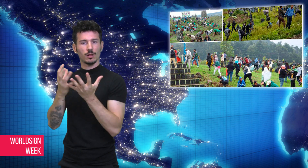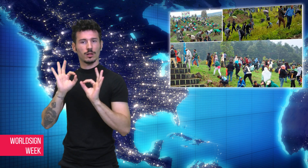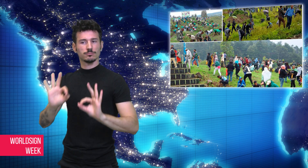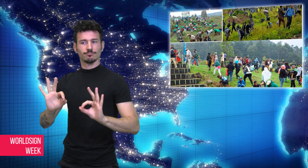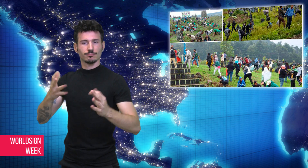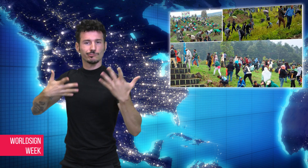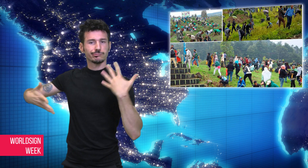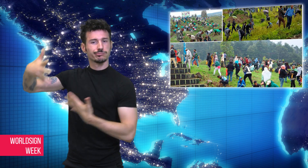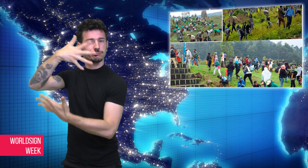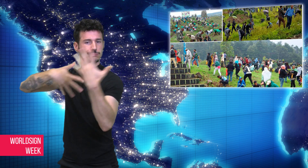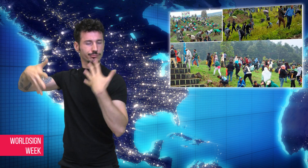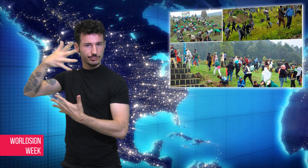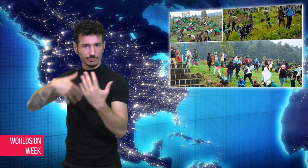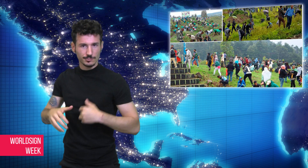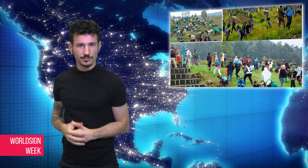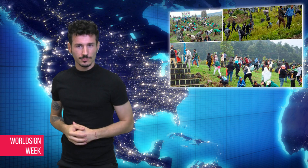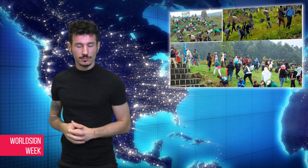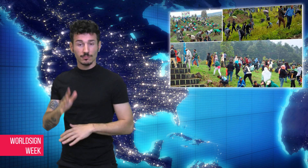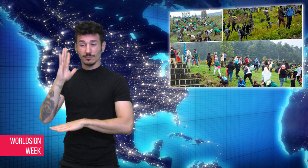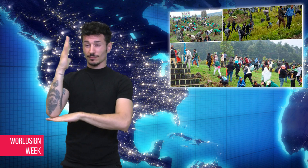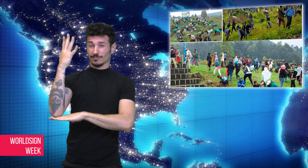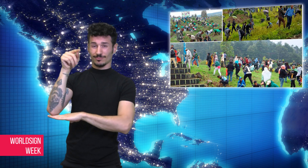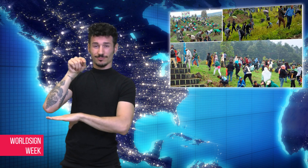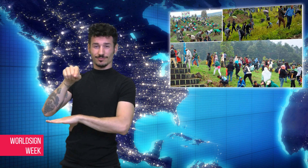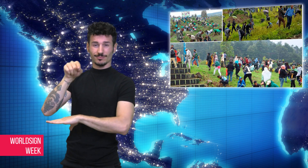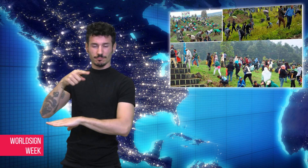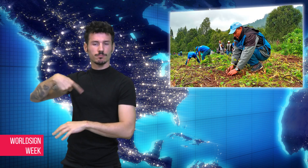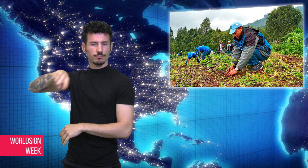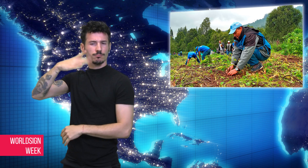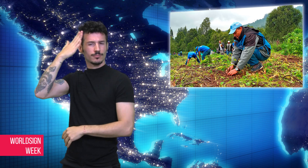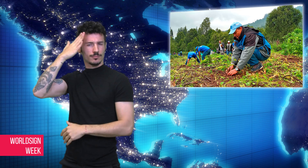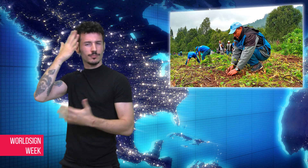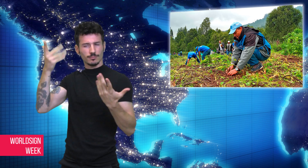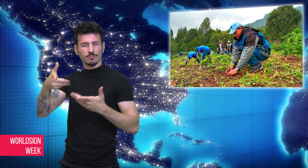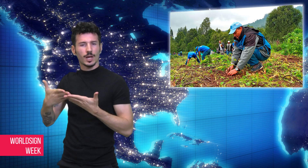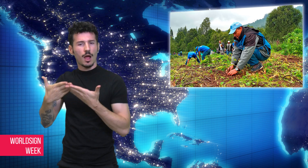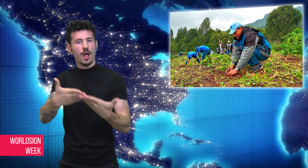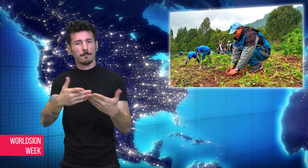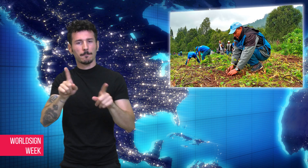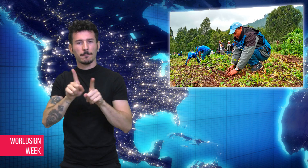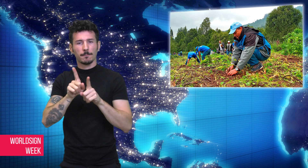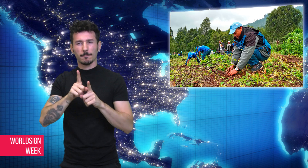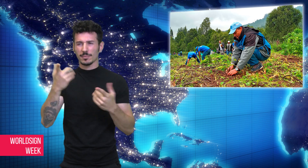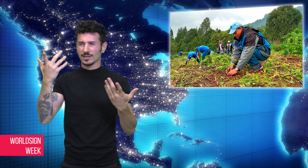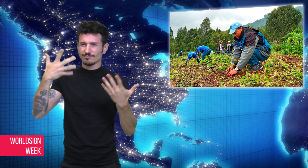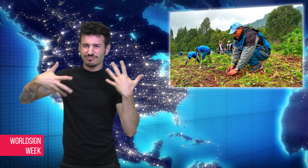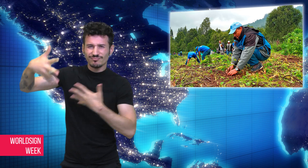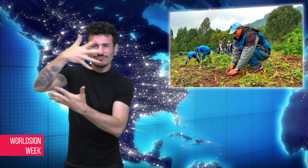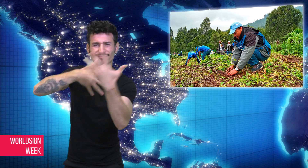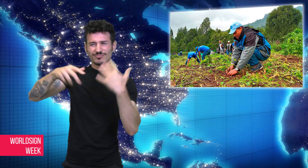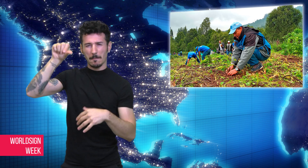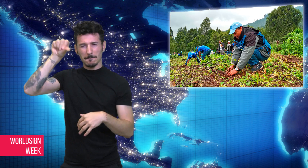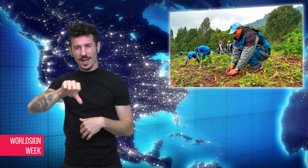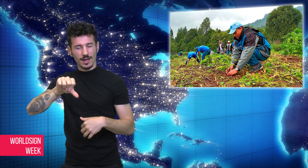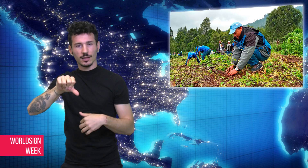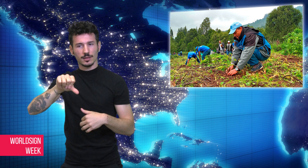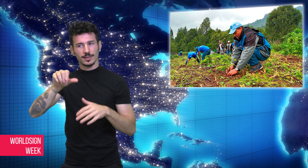is hugely beneficial to the planet. Trees and plants are known to help absorb excess